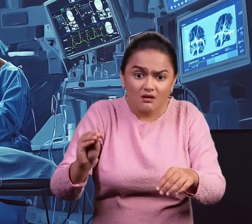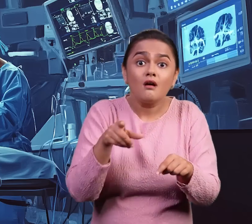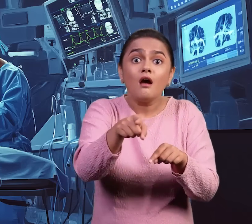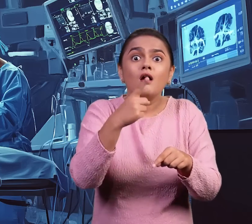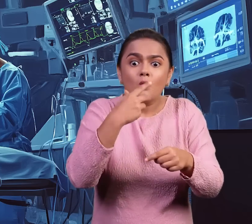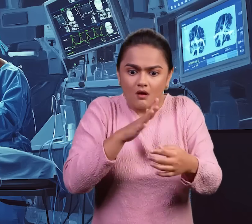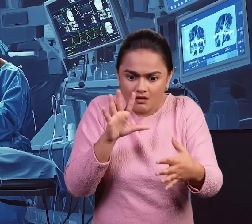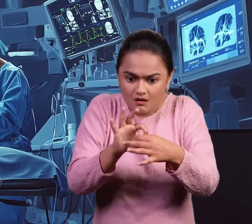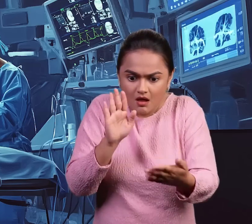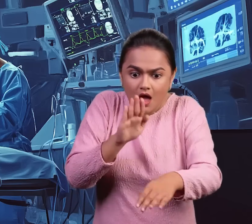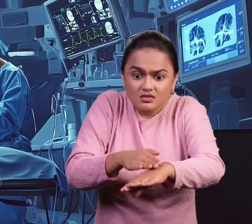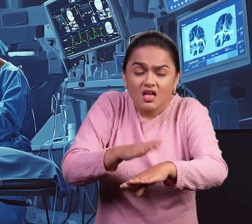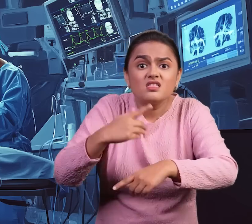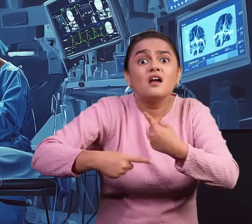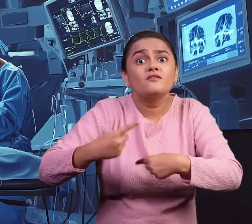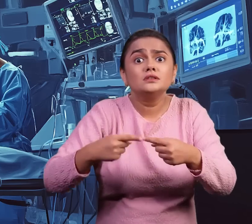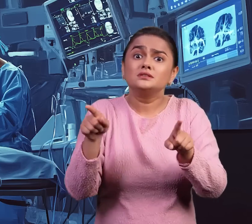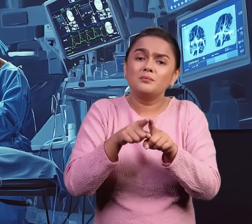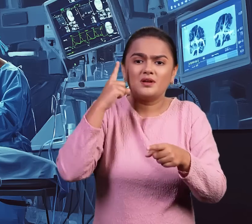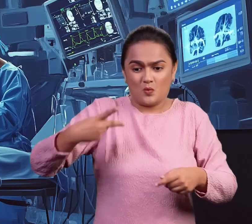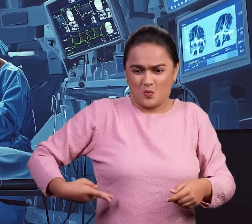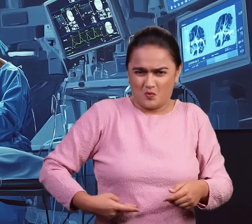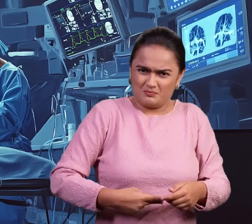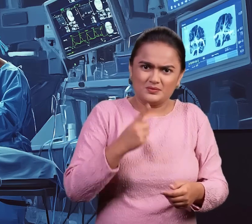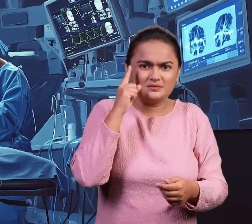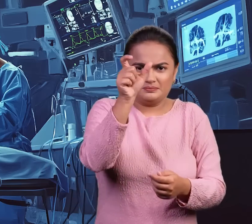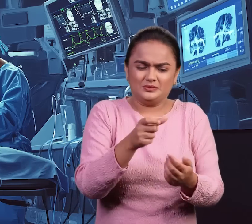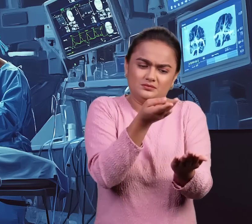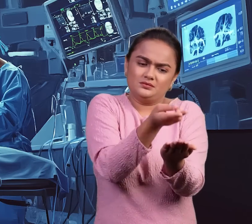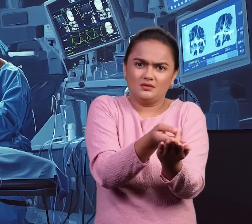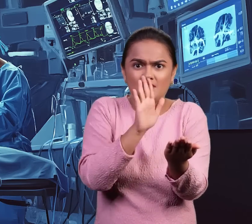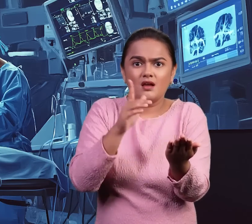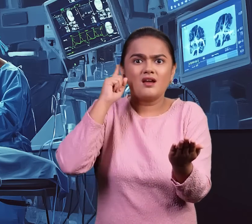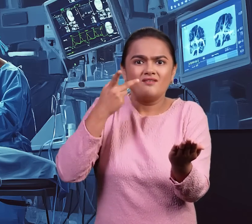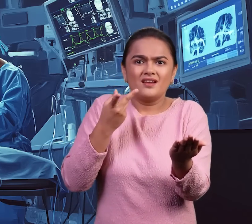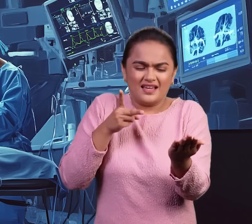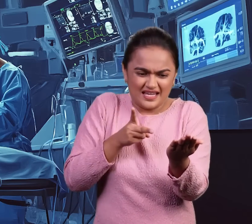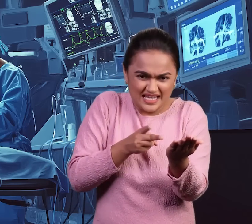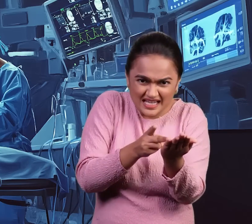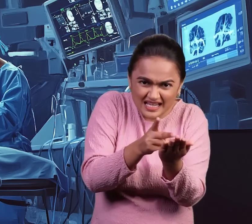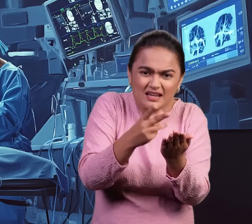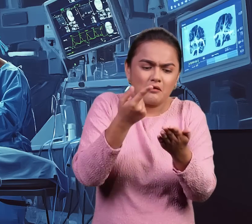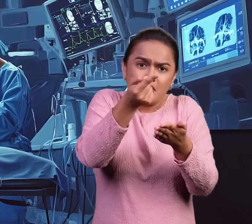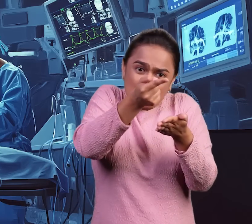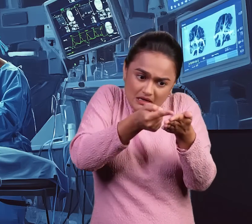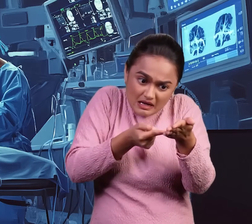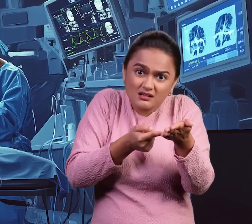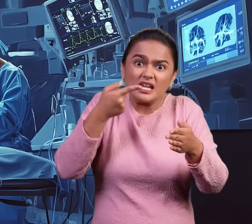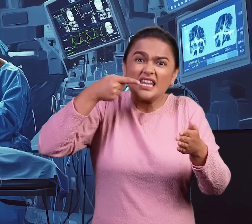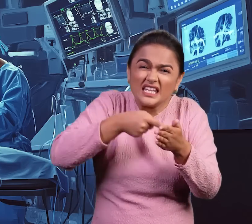While performing surgeries, needles or scalpels may accidentally injure the doctor.